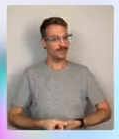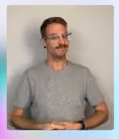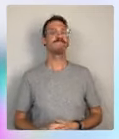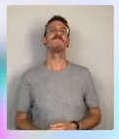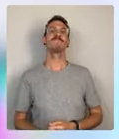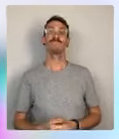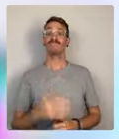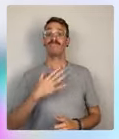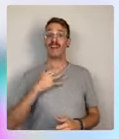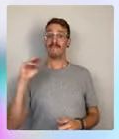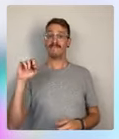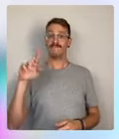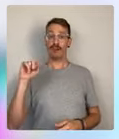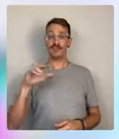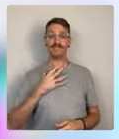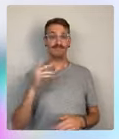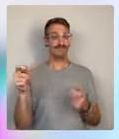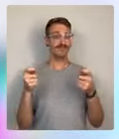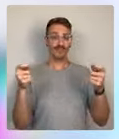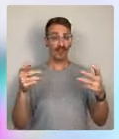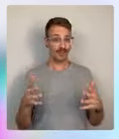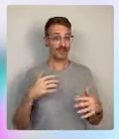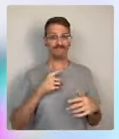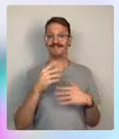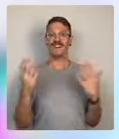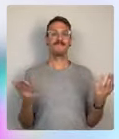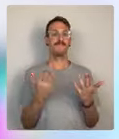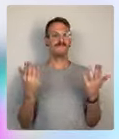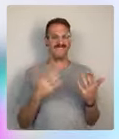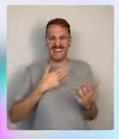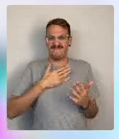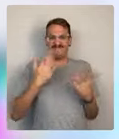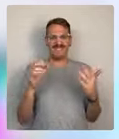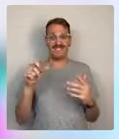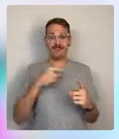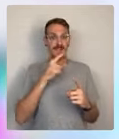I'm Mari Kyle, and I'm your moderator, and I'm so happy to be here.